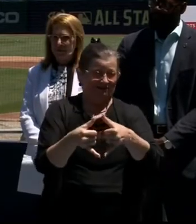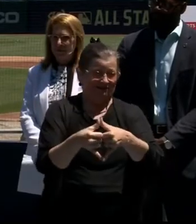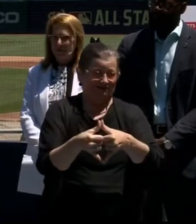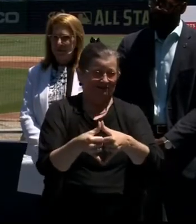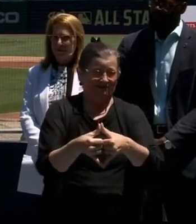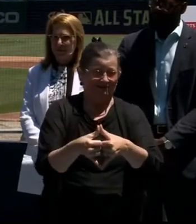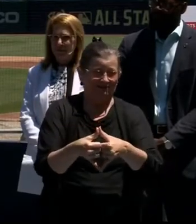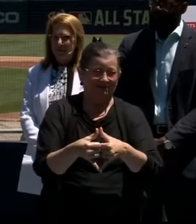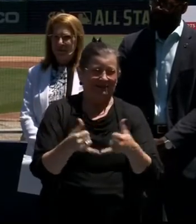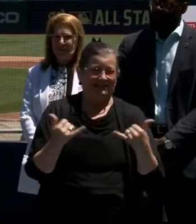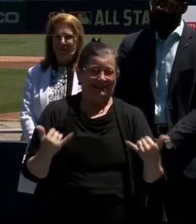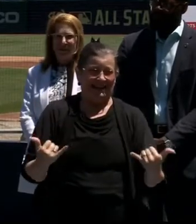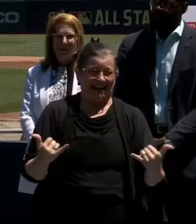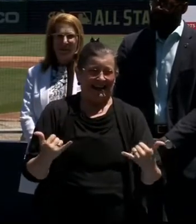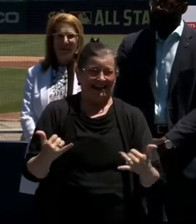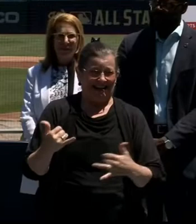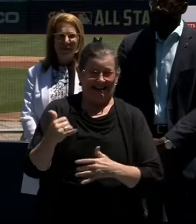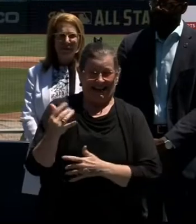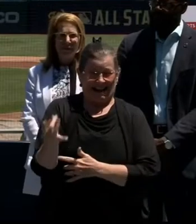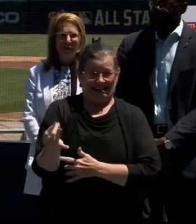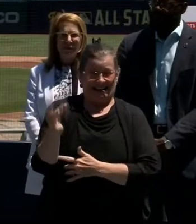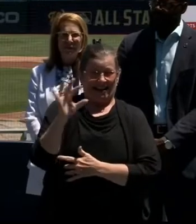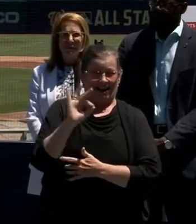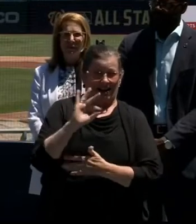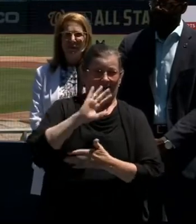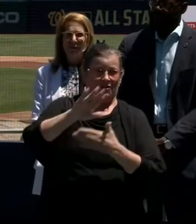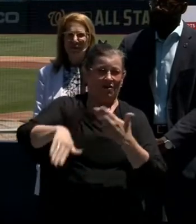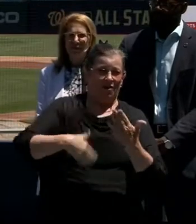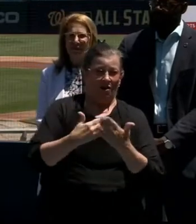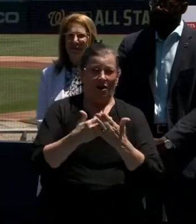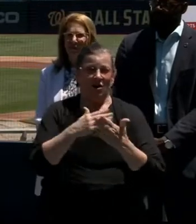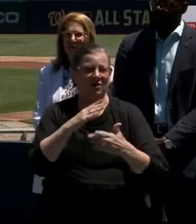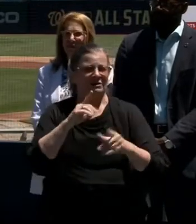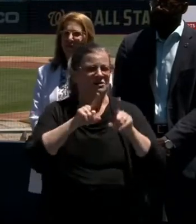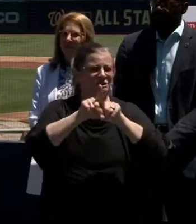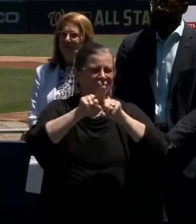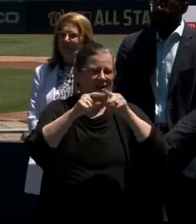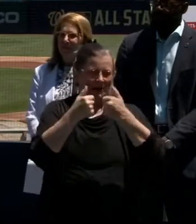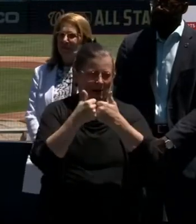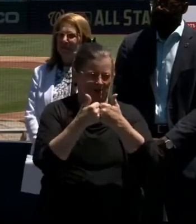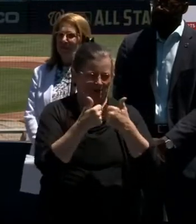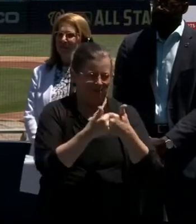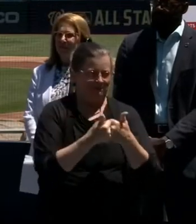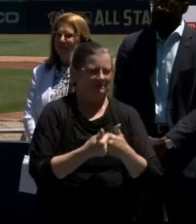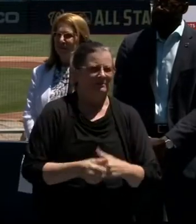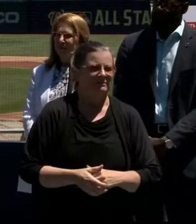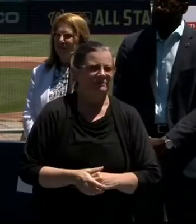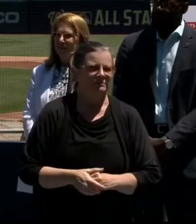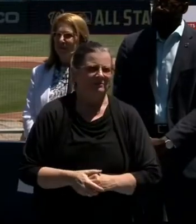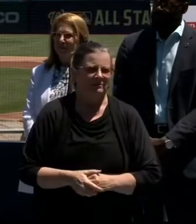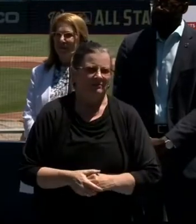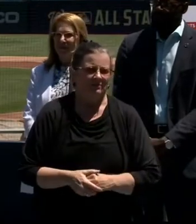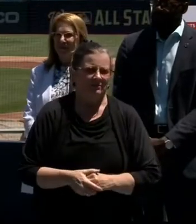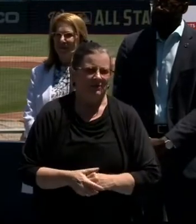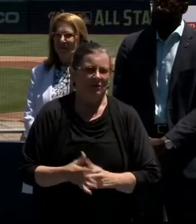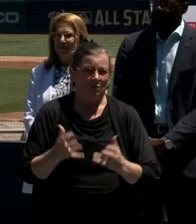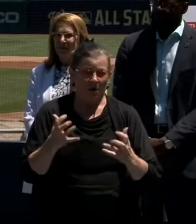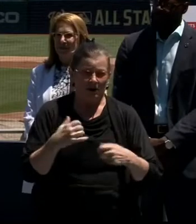OUR GOAL IS OF COURSE WITH ALL BIG EVENTS, WHICH WE ARE OLD HAND AT BIG EVENTS, TO MAKE SURE THAT WE ENSURE THE SAFETY OF ALL